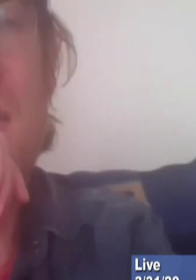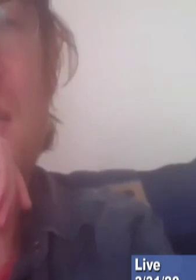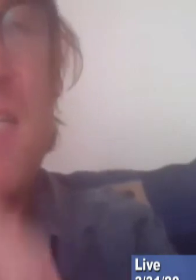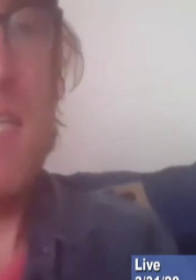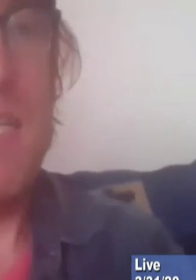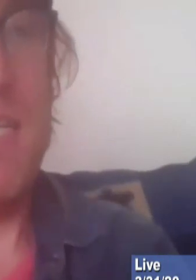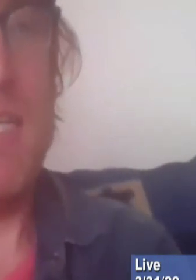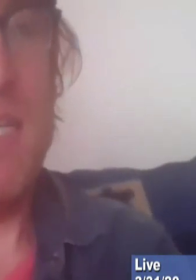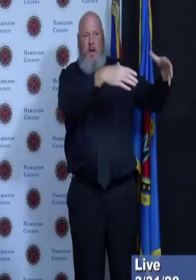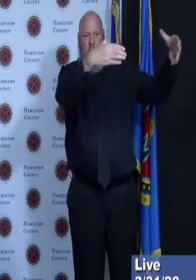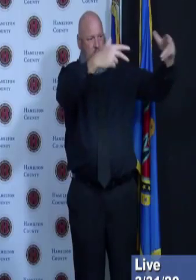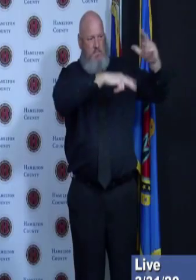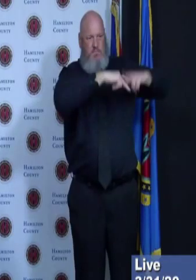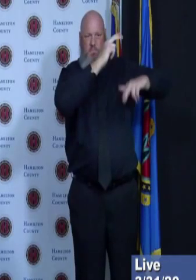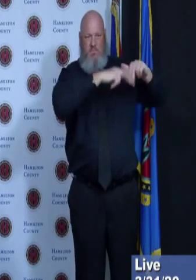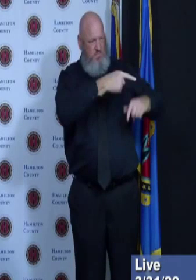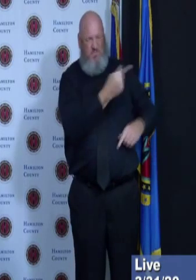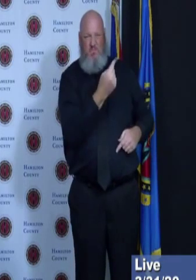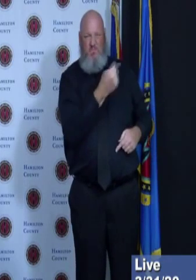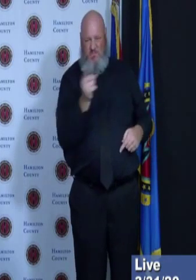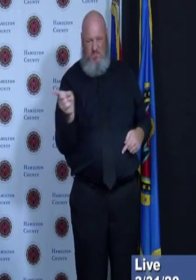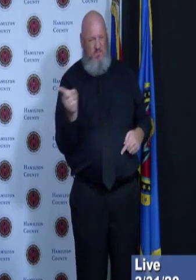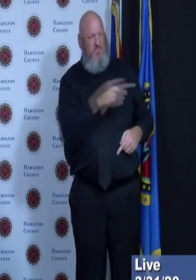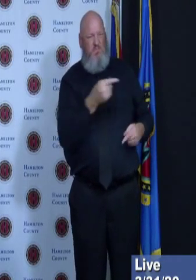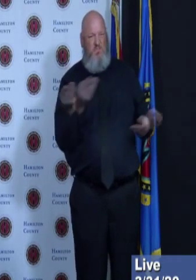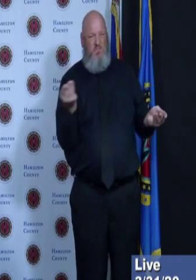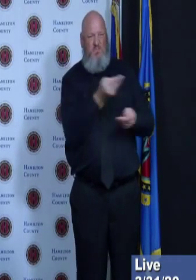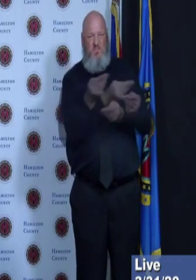be talking about this tomorrow with Jeff we do have a balance in the stadium fund